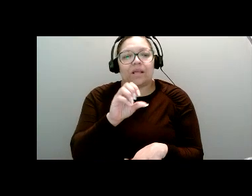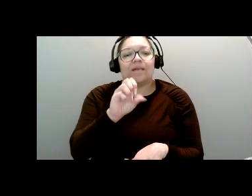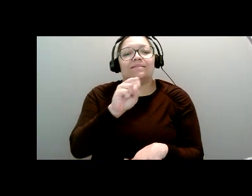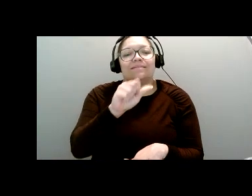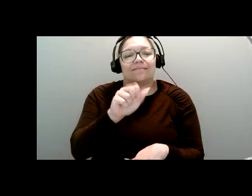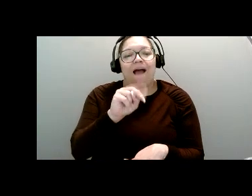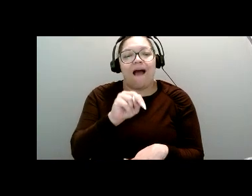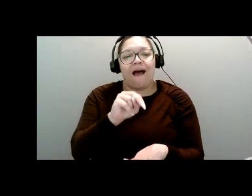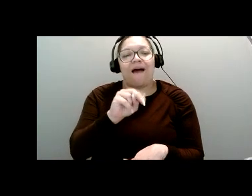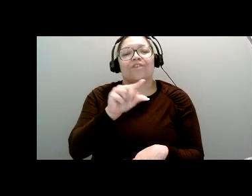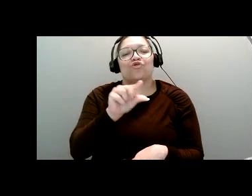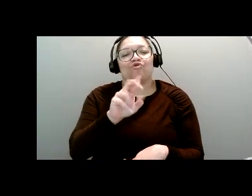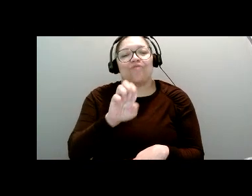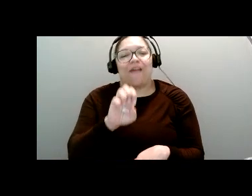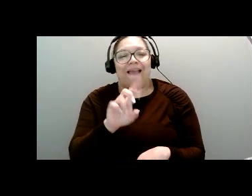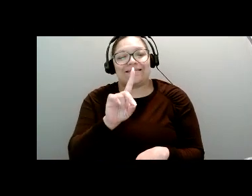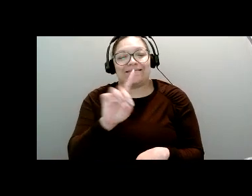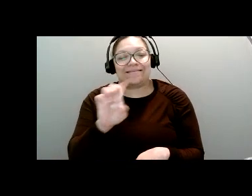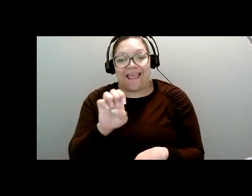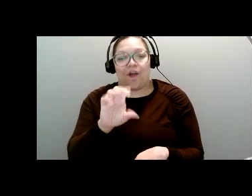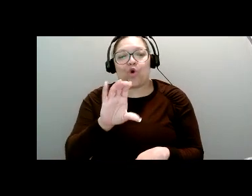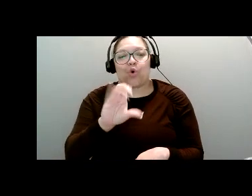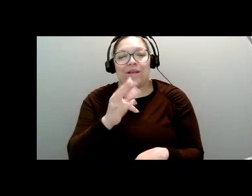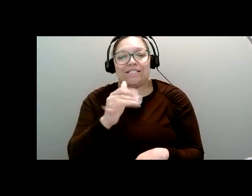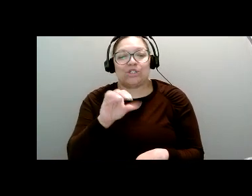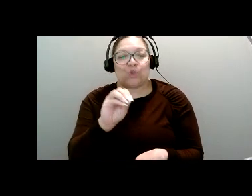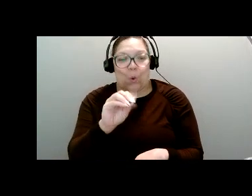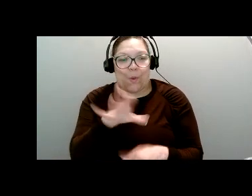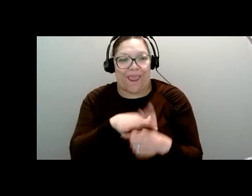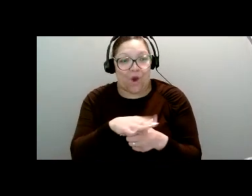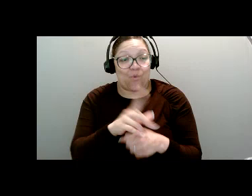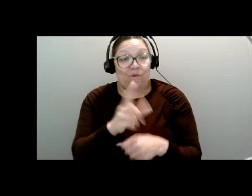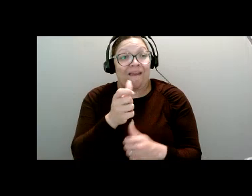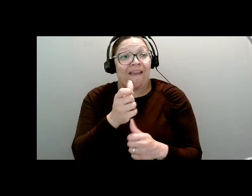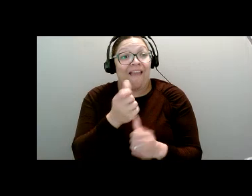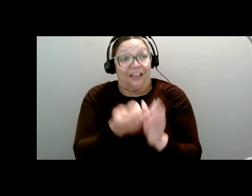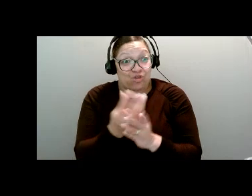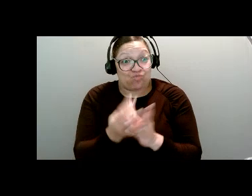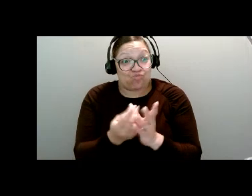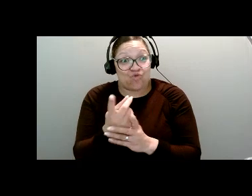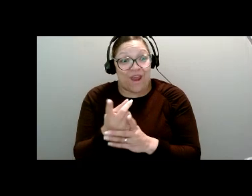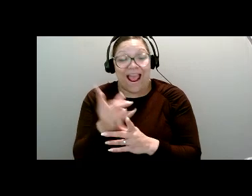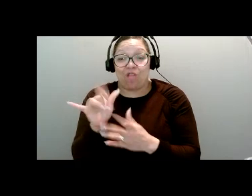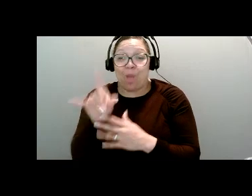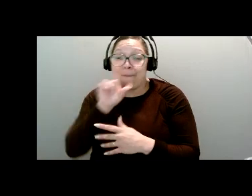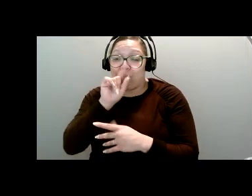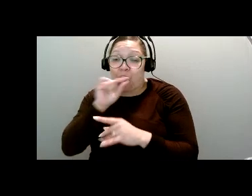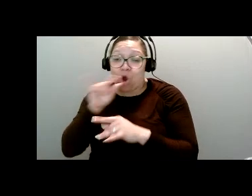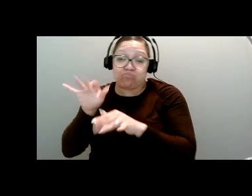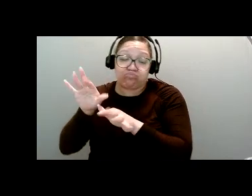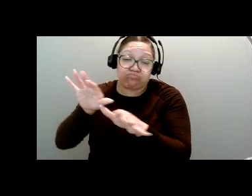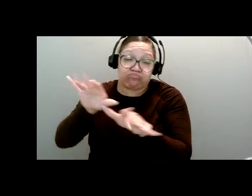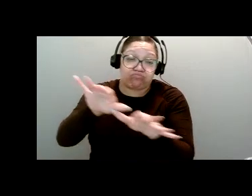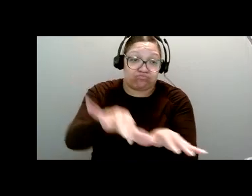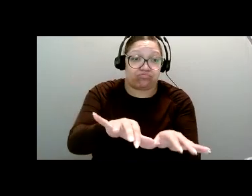Sangre de Cristo National Heritage Area Every spring, thousands of sandhill cranes migrate through the Sangre de Cristo National Heritage Area.